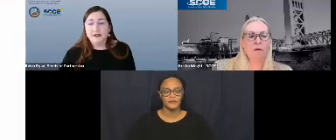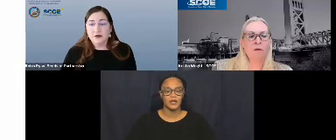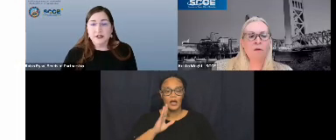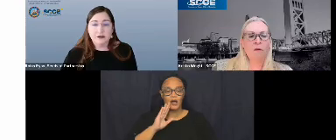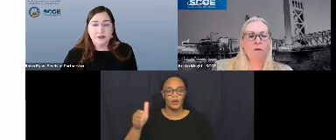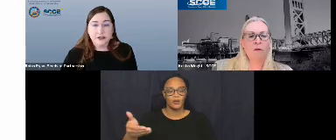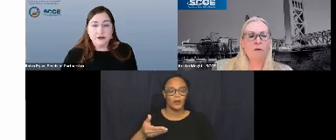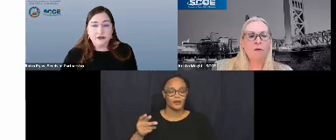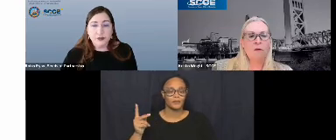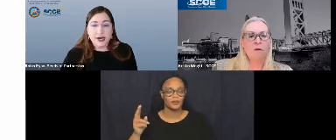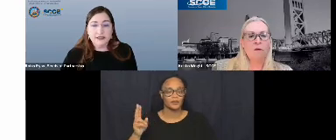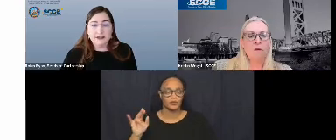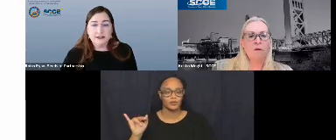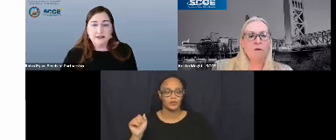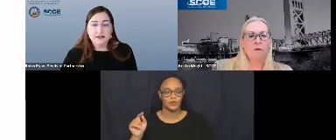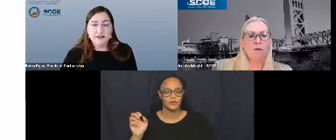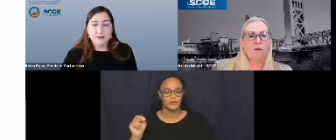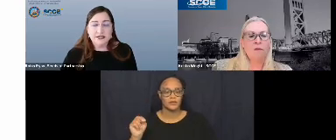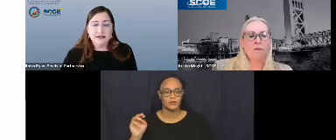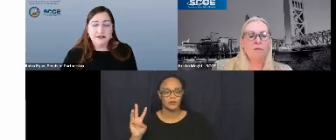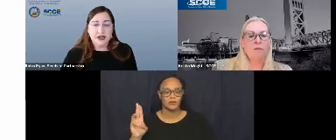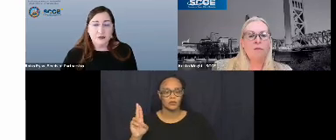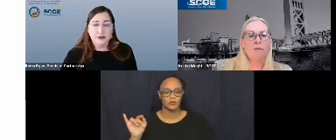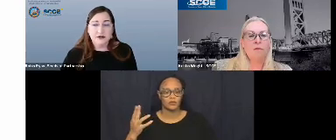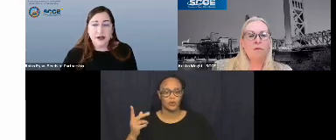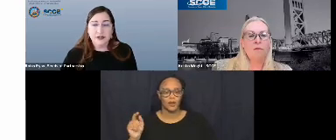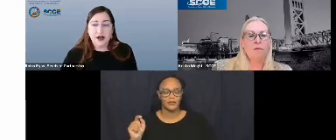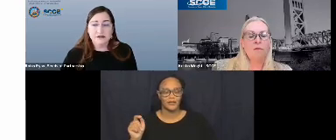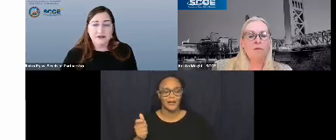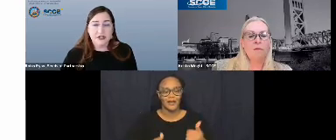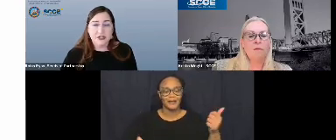executive director of inclusive practices and systems at the Sacramento County Office